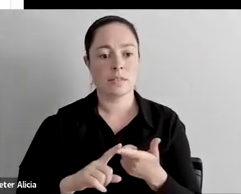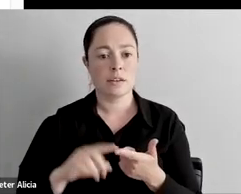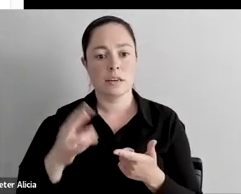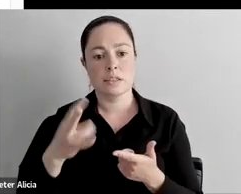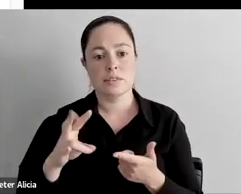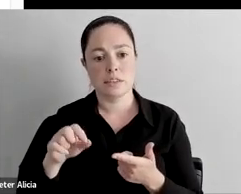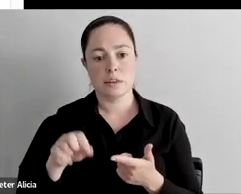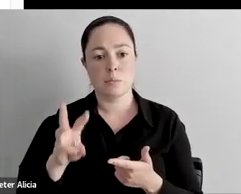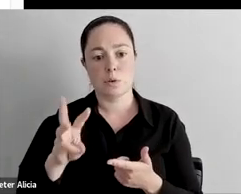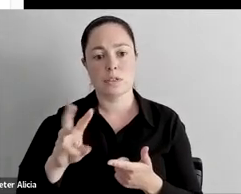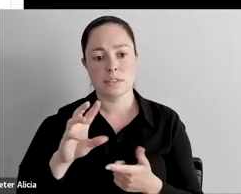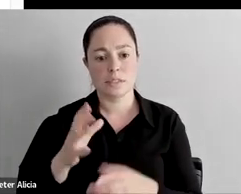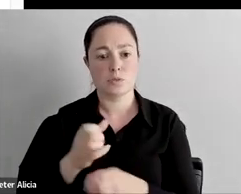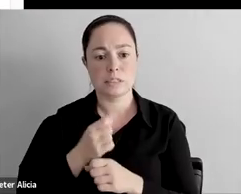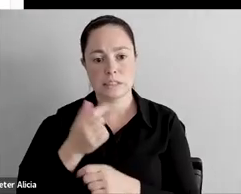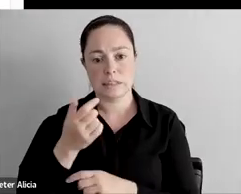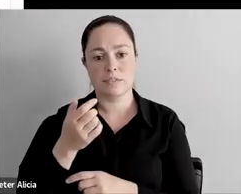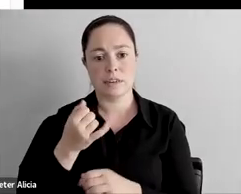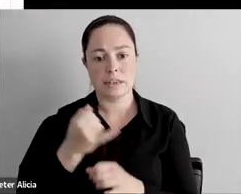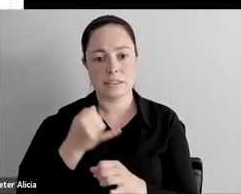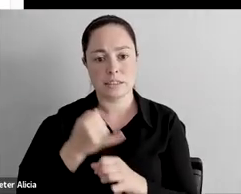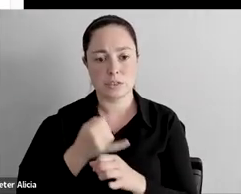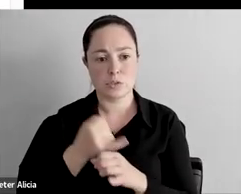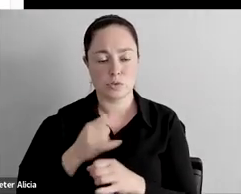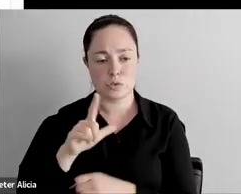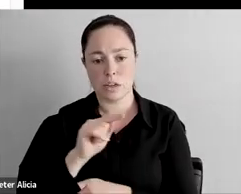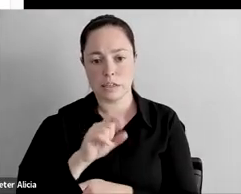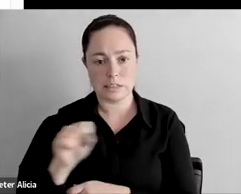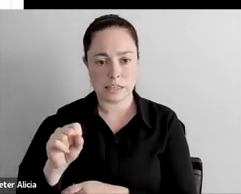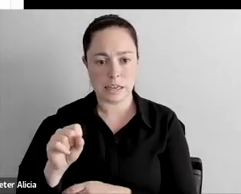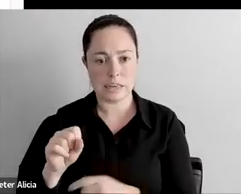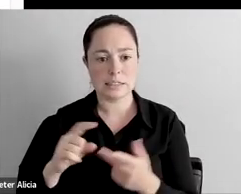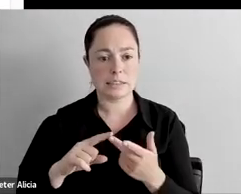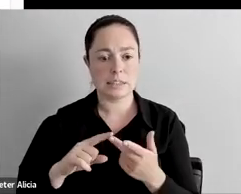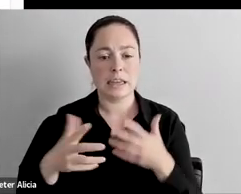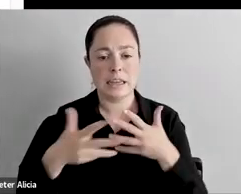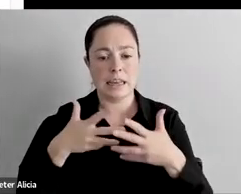only institutional LTSS. Then if you hover over this little gray part in the middle, that's